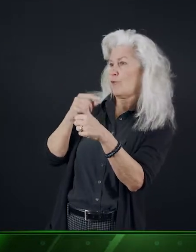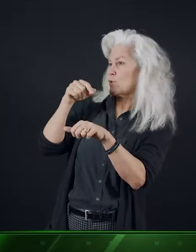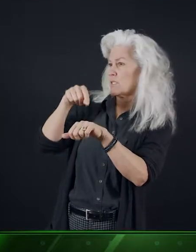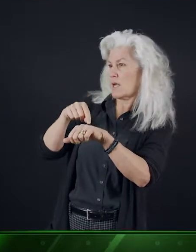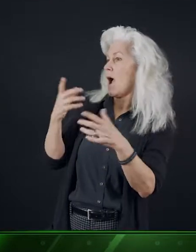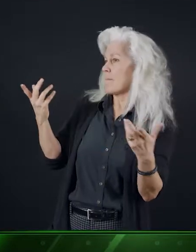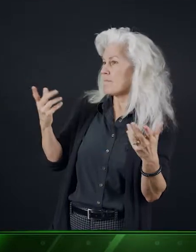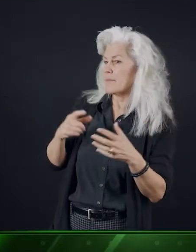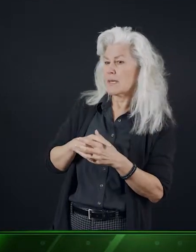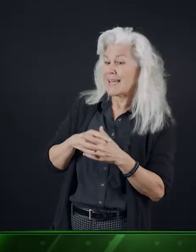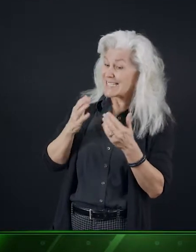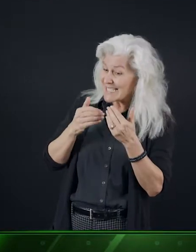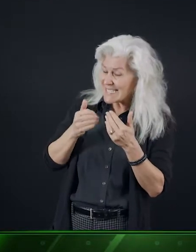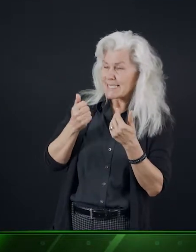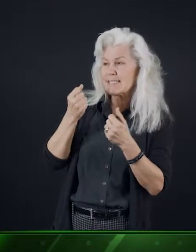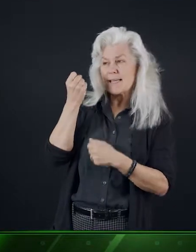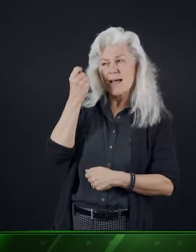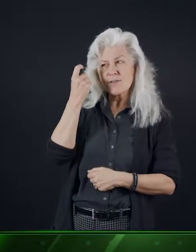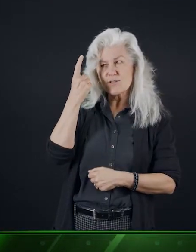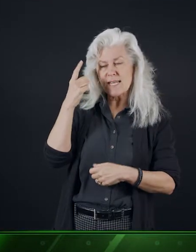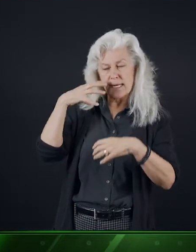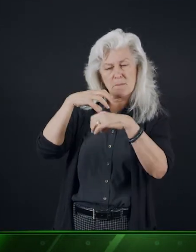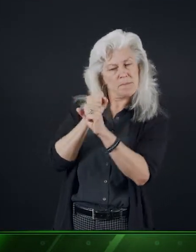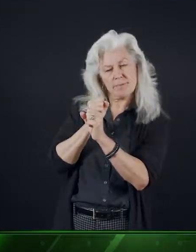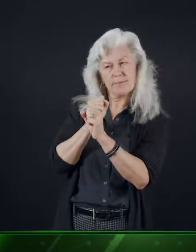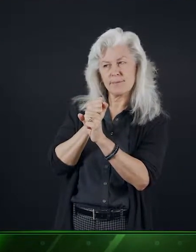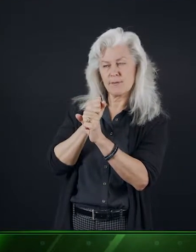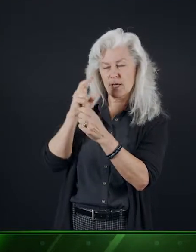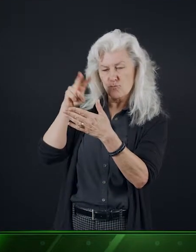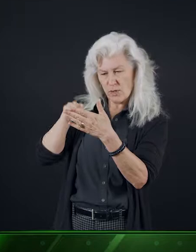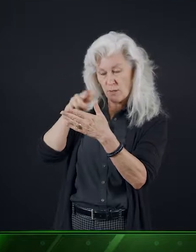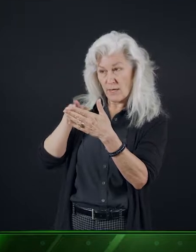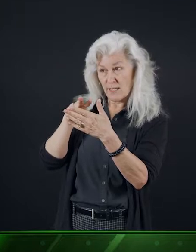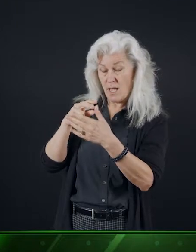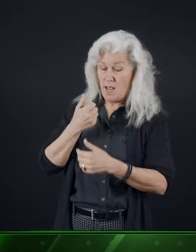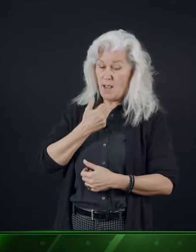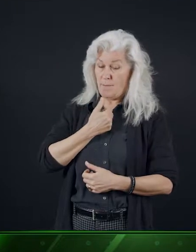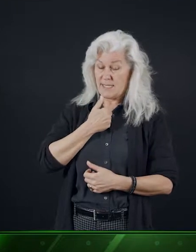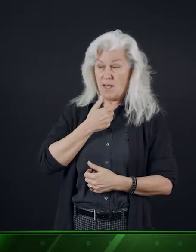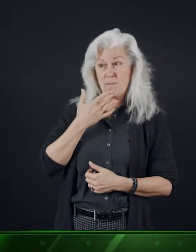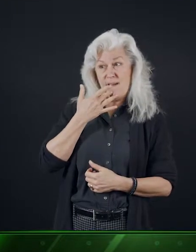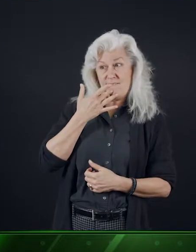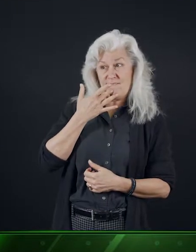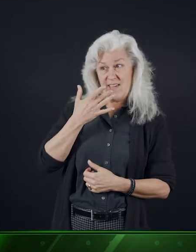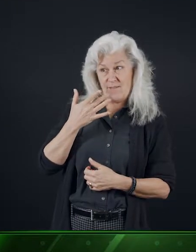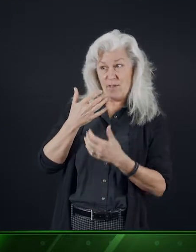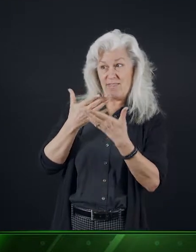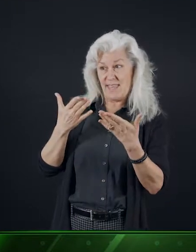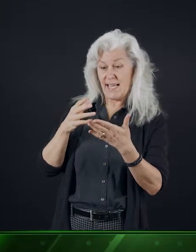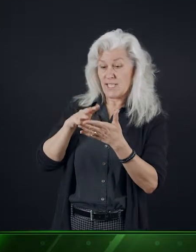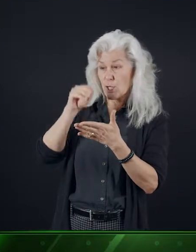in a way that's easy to understand and comprehensive. And personally, my favorite part is that learners will be introduced